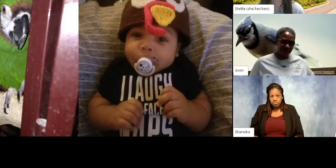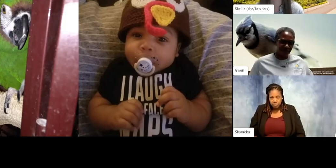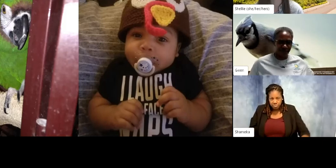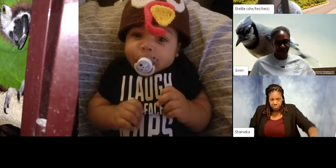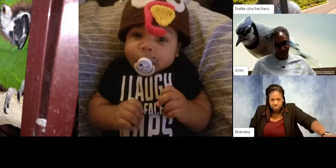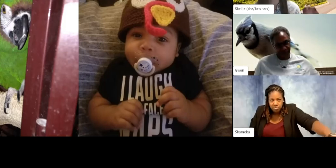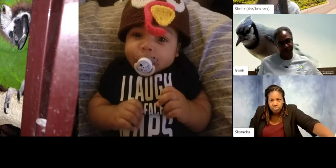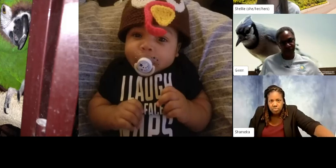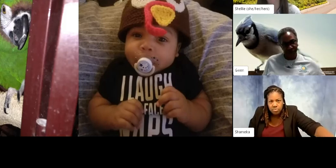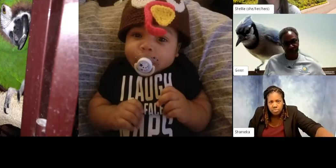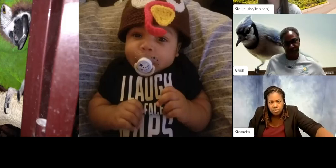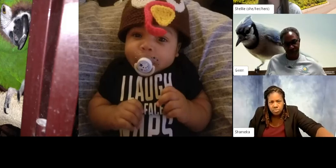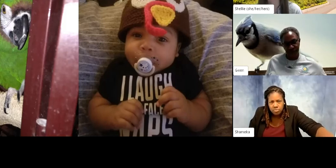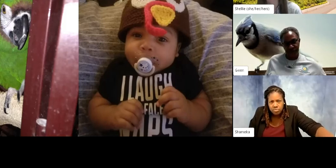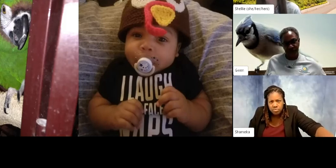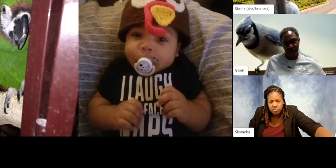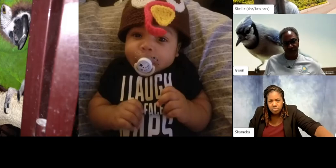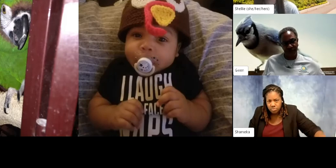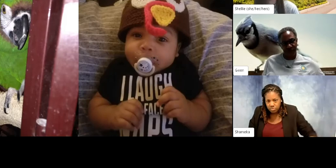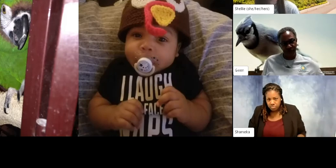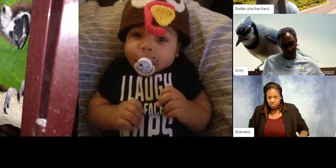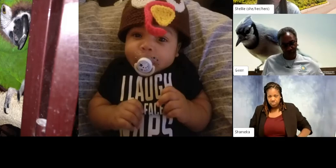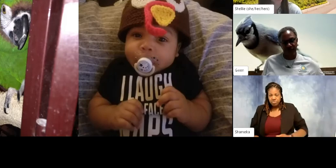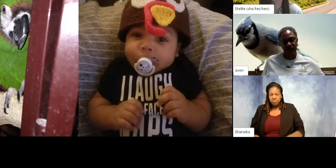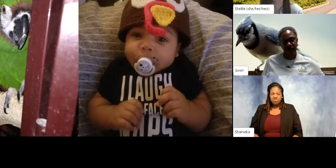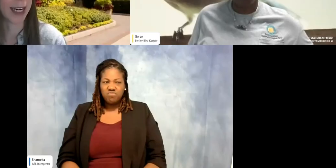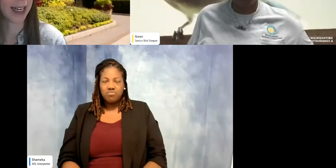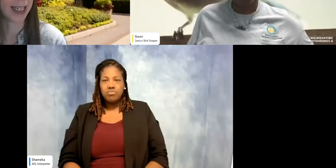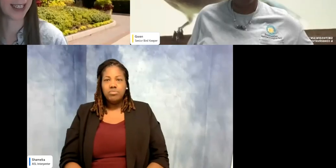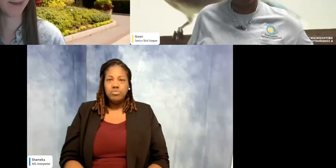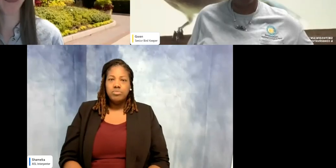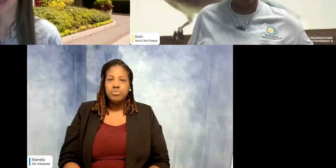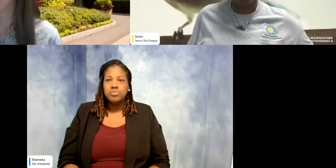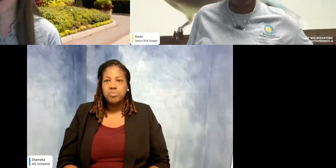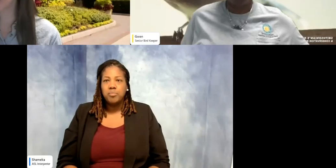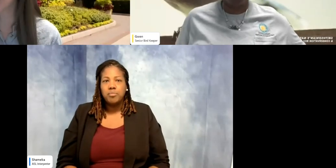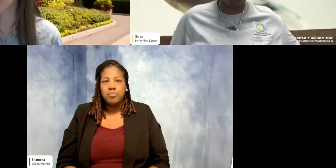some of these. So I went ahead and launched that closing poll, but let's jump right in. First and